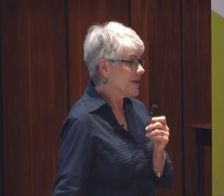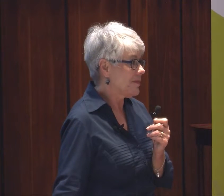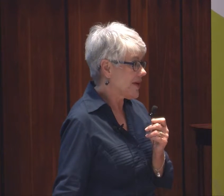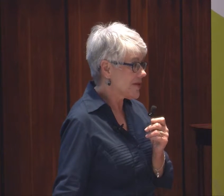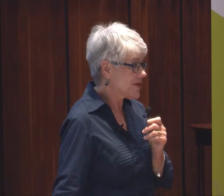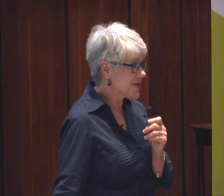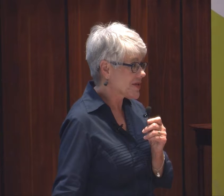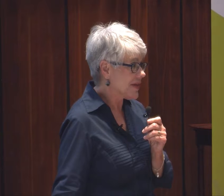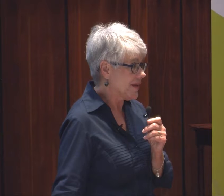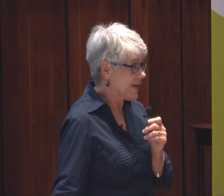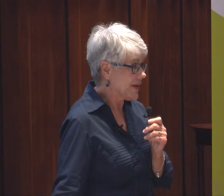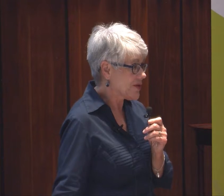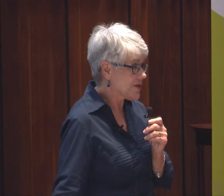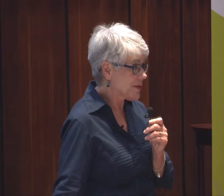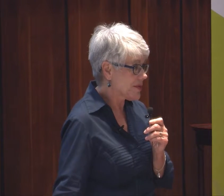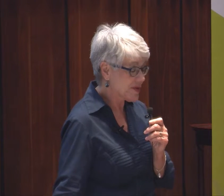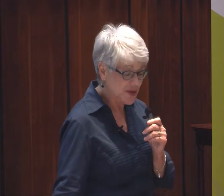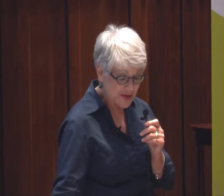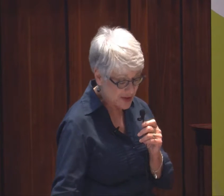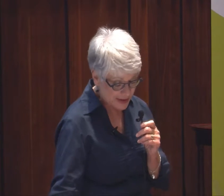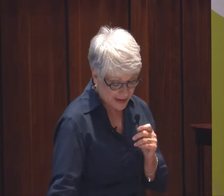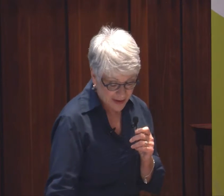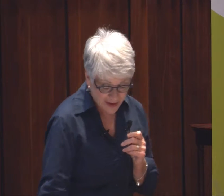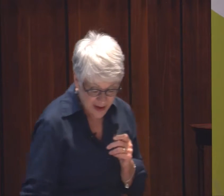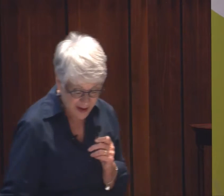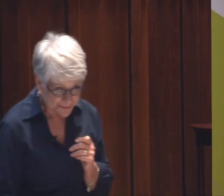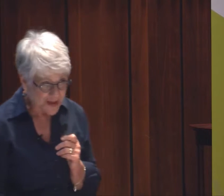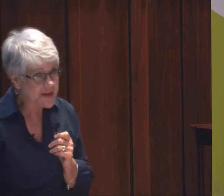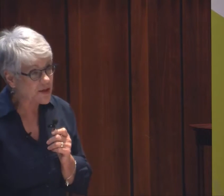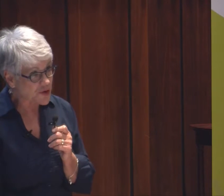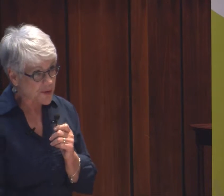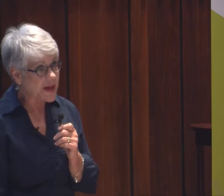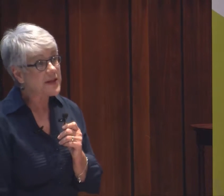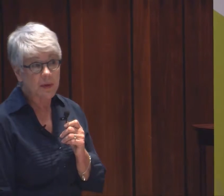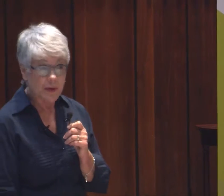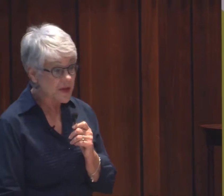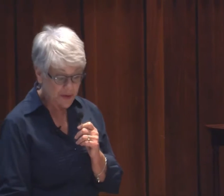marriages and relationships just it's such a strain. Some of them don't